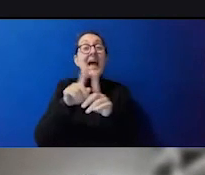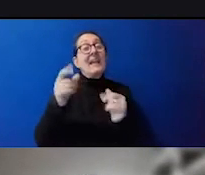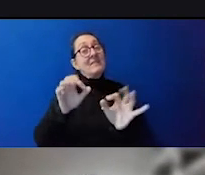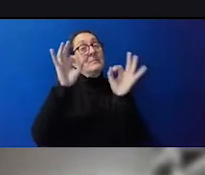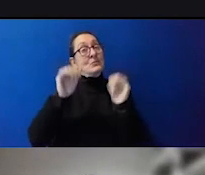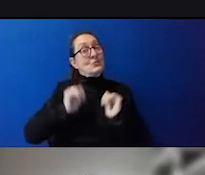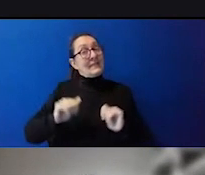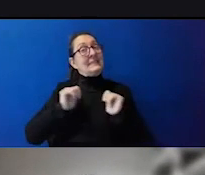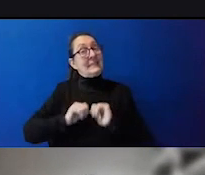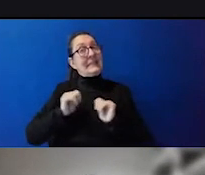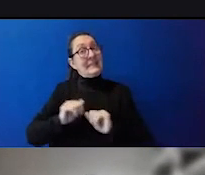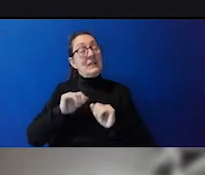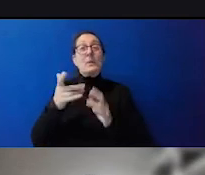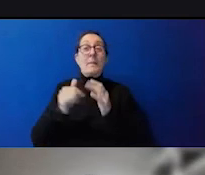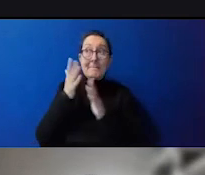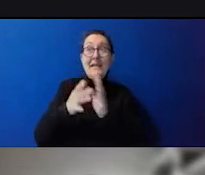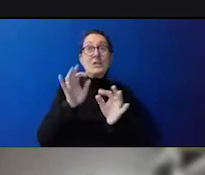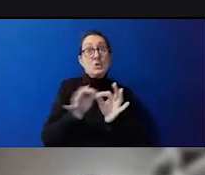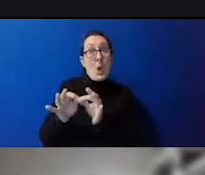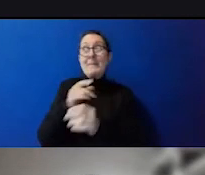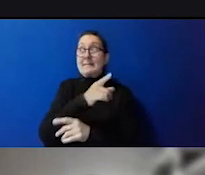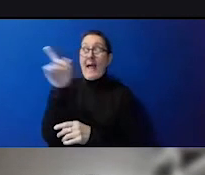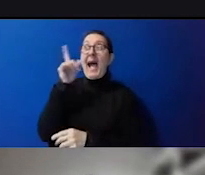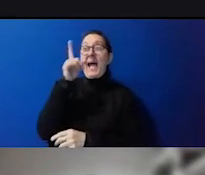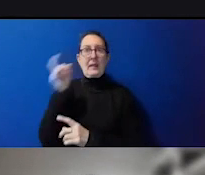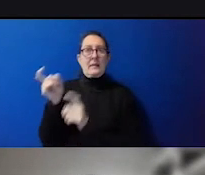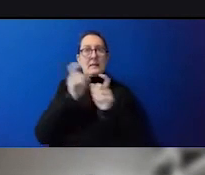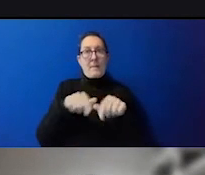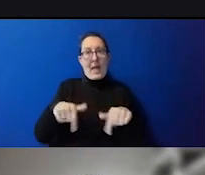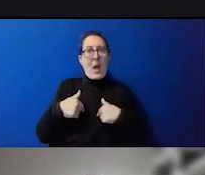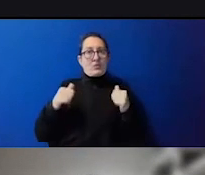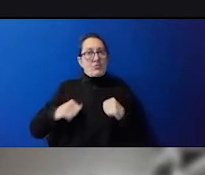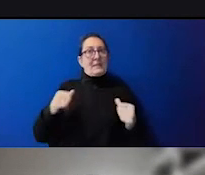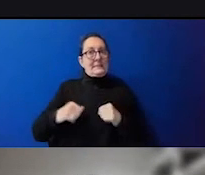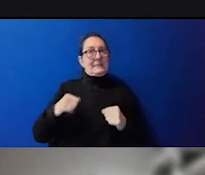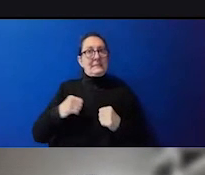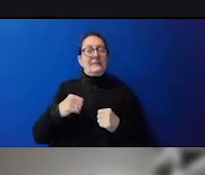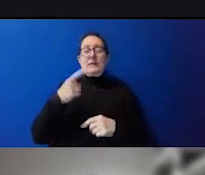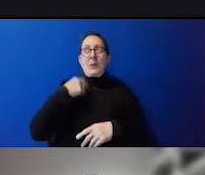familiar with the complex legal ease that we often use as well so um that's really important we're